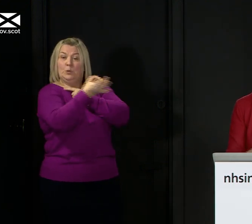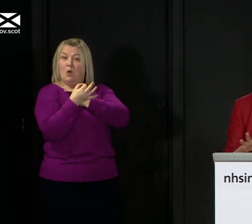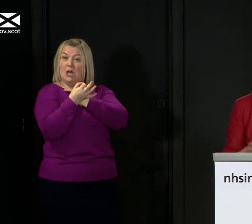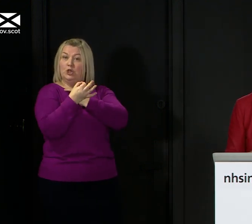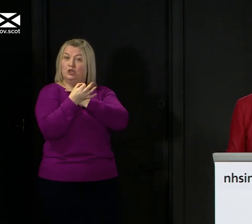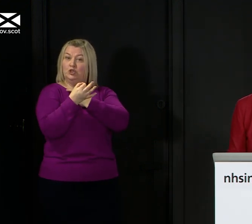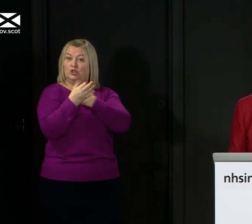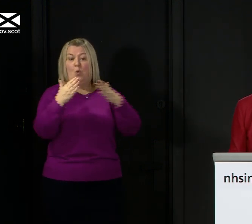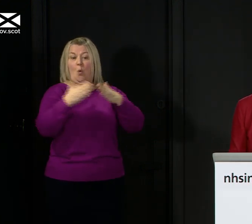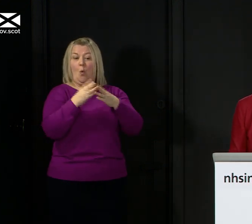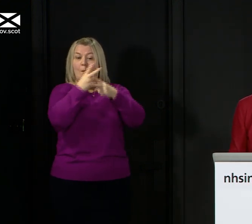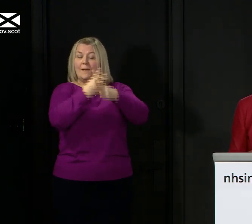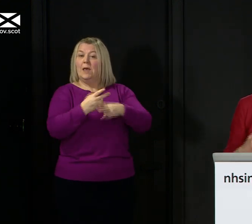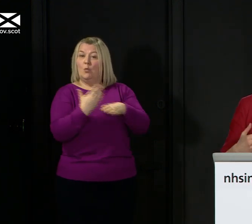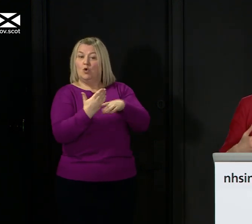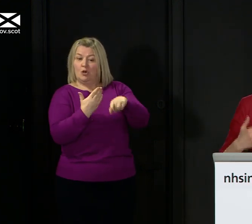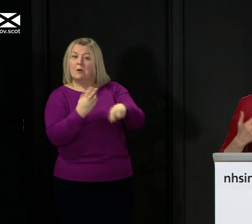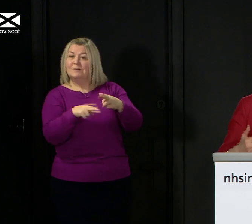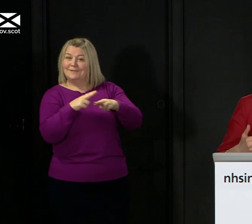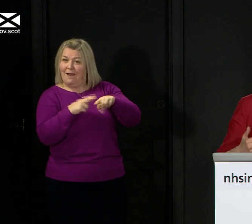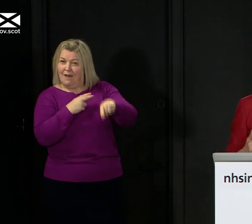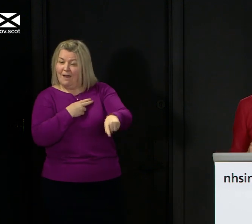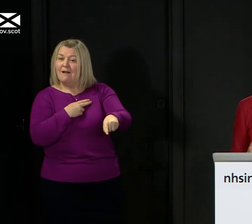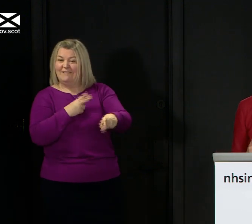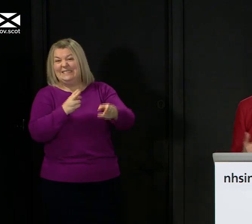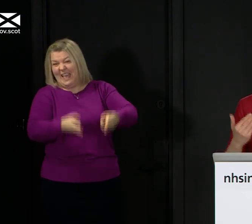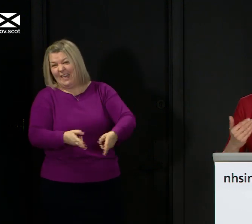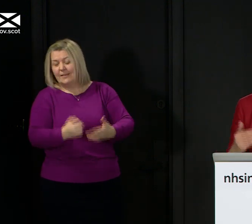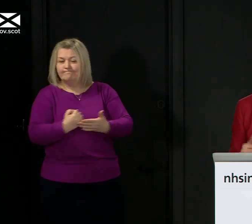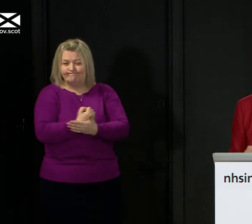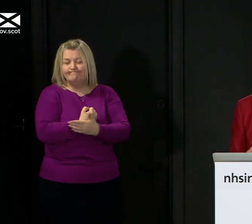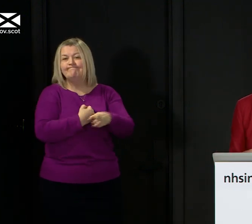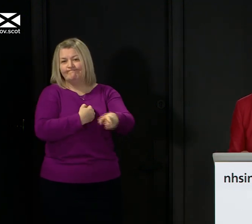one of the things we will be seeking to establish, but obviously I'm not going to go into any